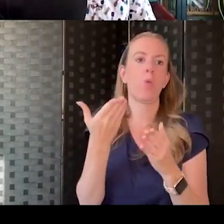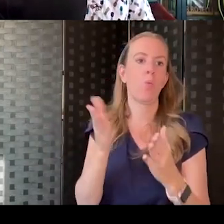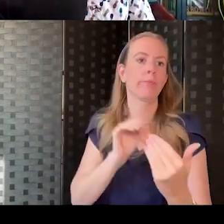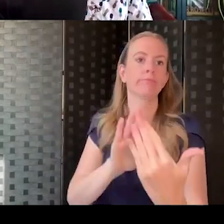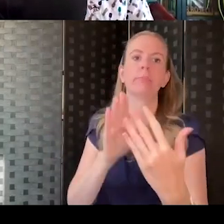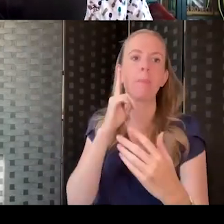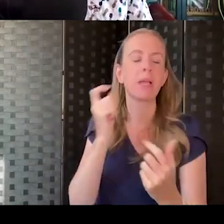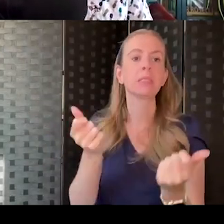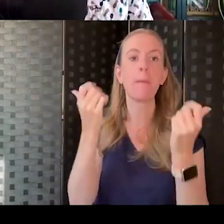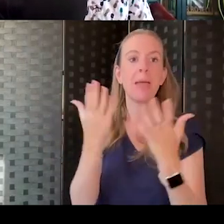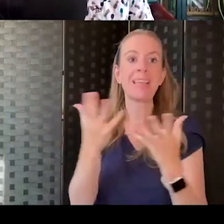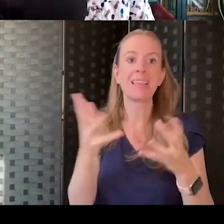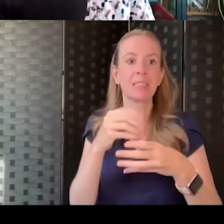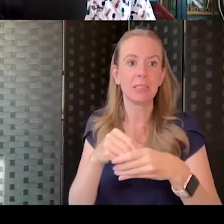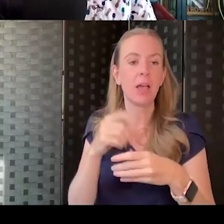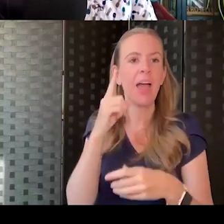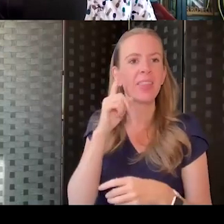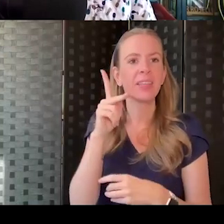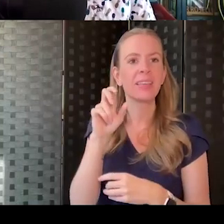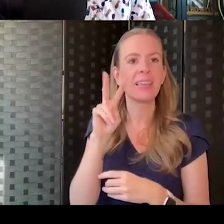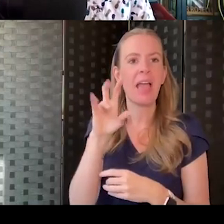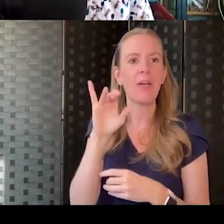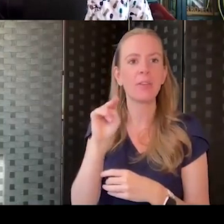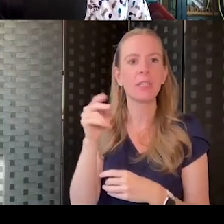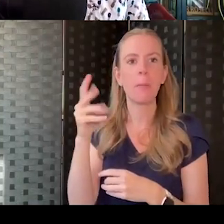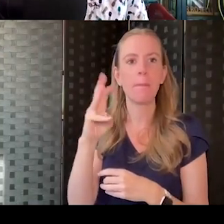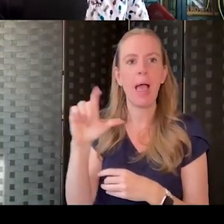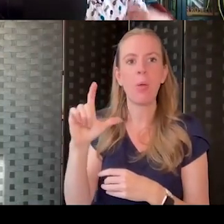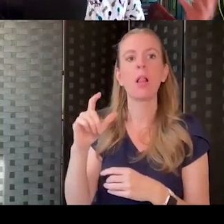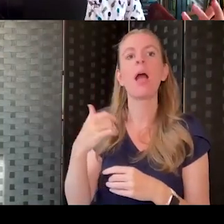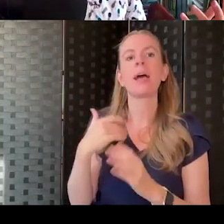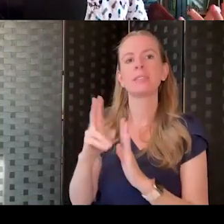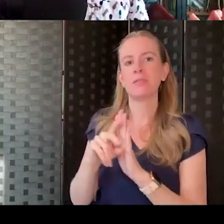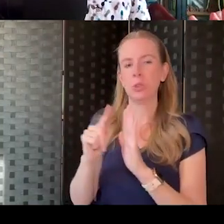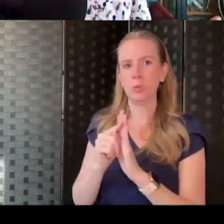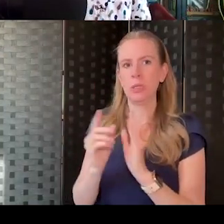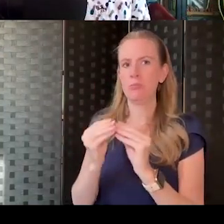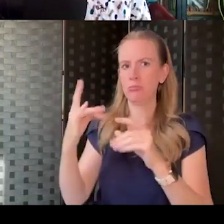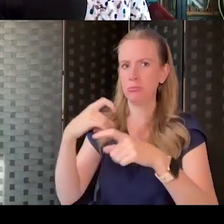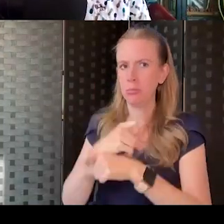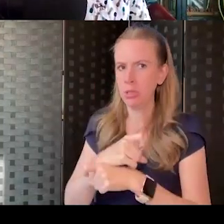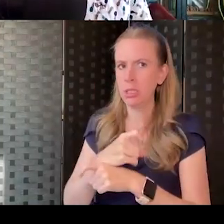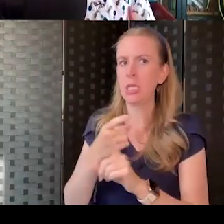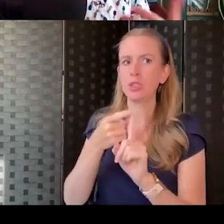I think there is a video with a more compelling take on this. He based it on my 2017 effort, but